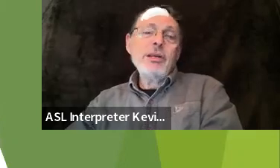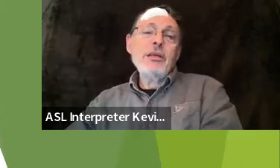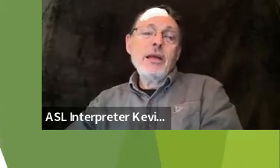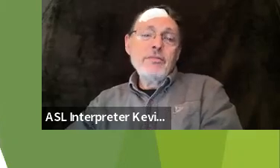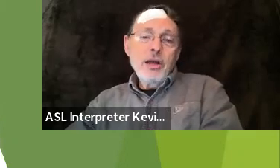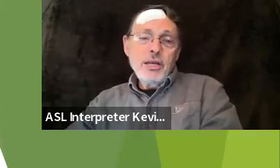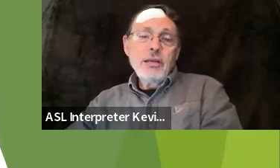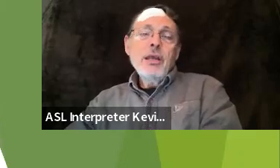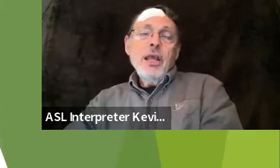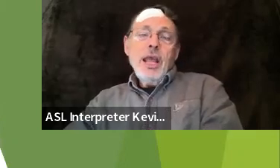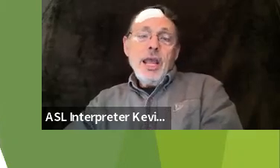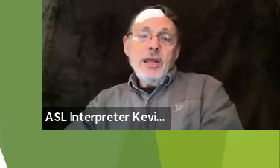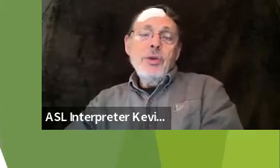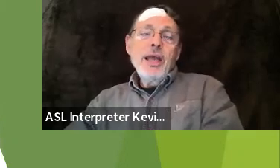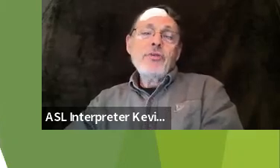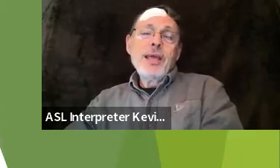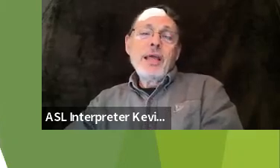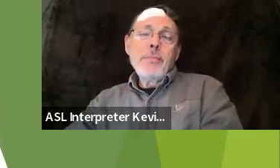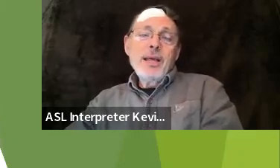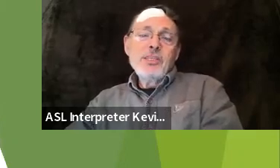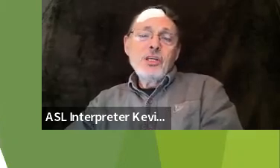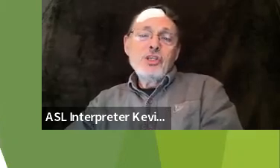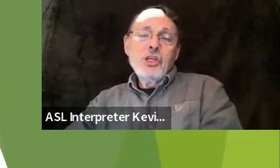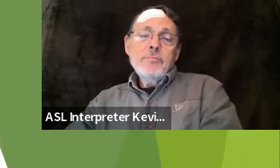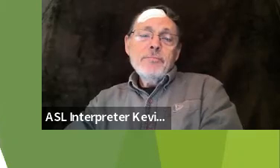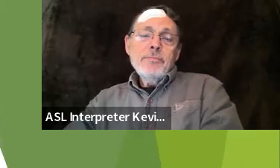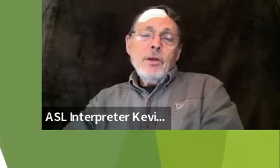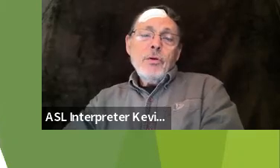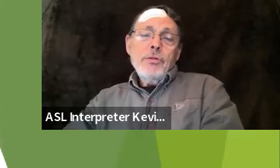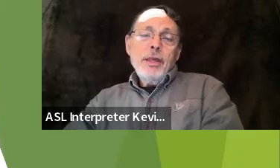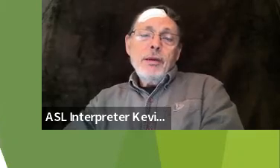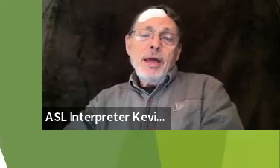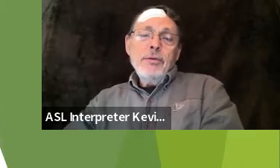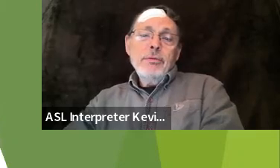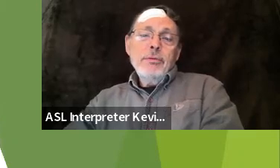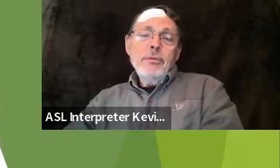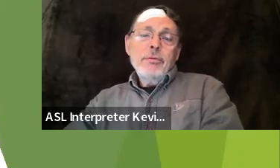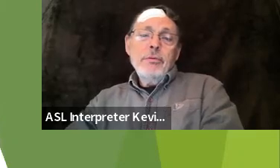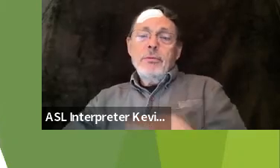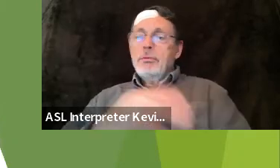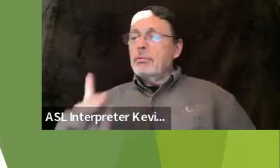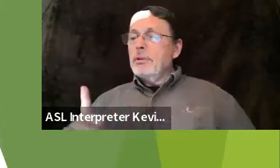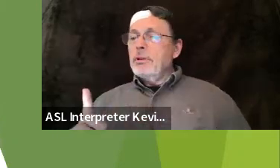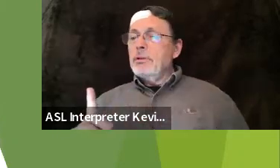know, any kind of con temperature, and we have to make that message or think about...